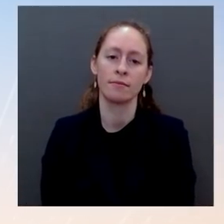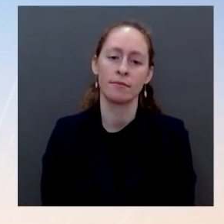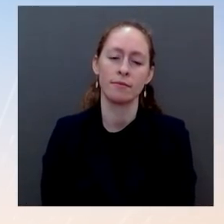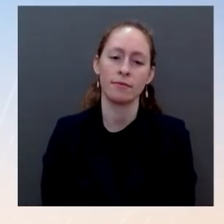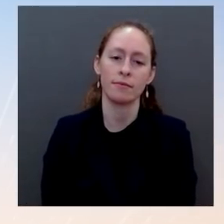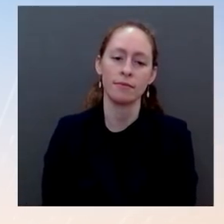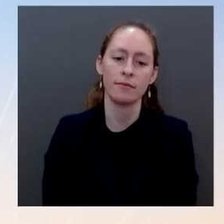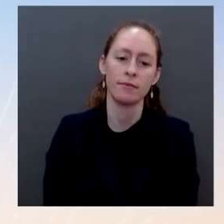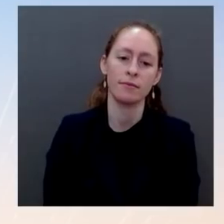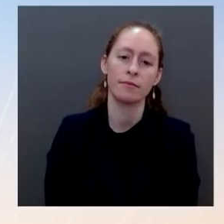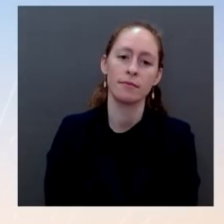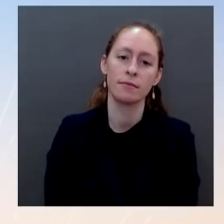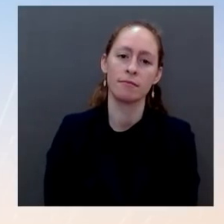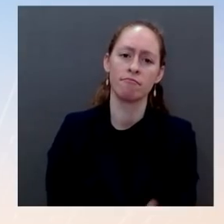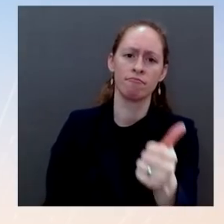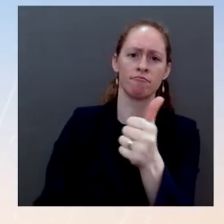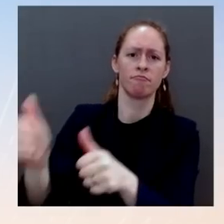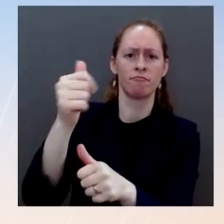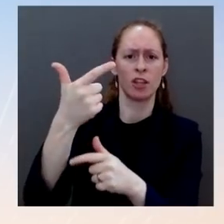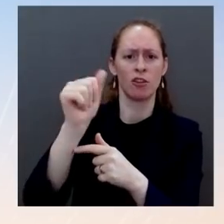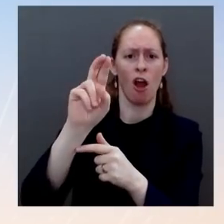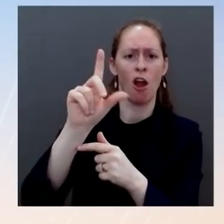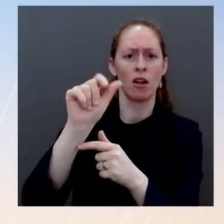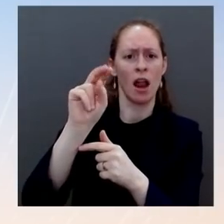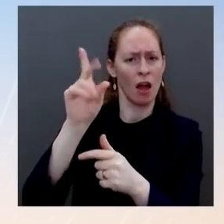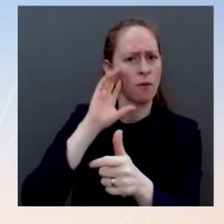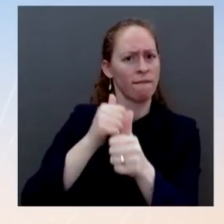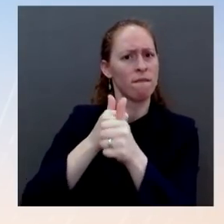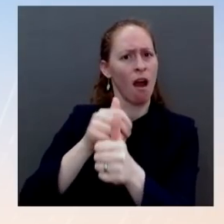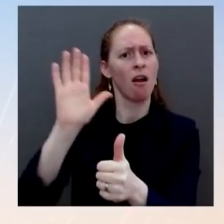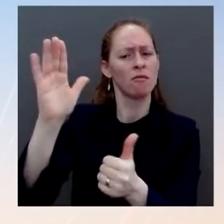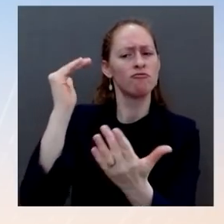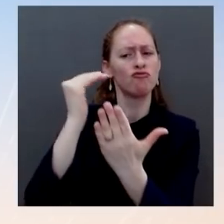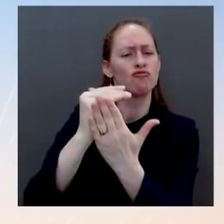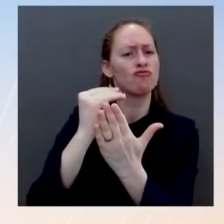The Press: So, I mean, he can leave the decision-making to the Justice Department and the Attorney General, but does --